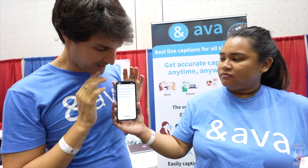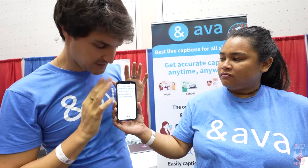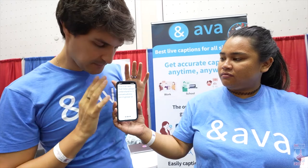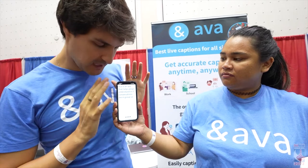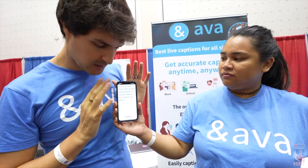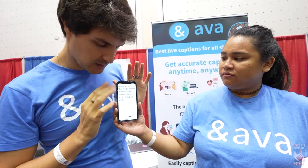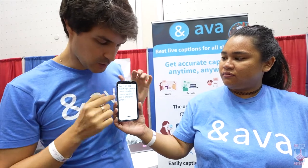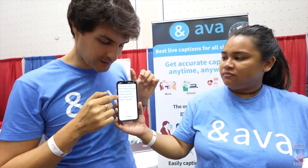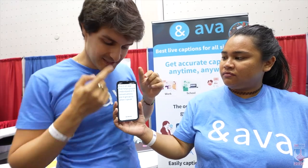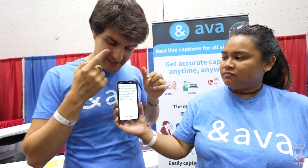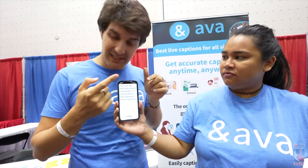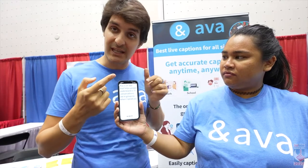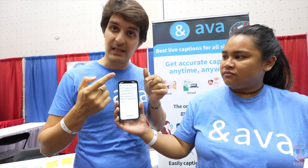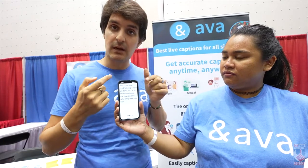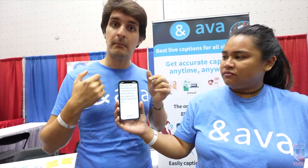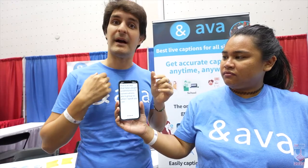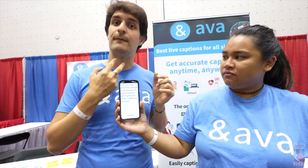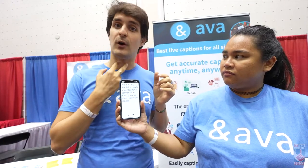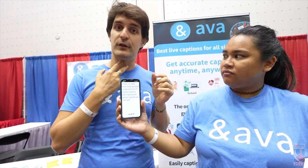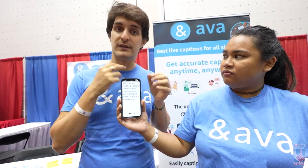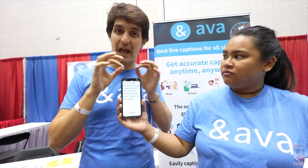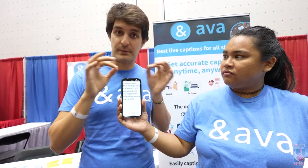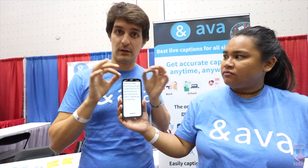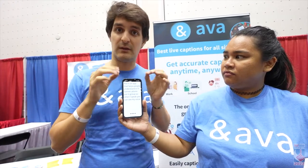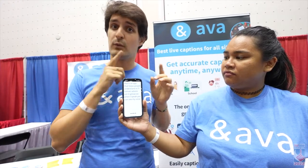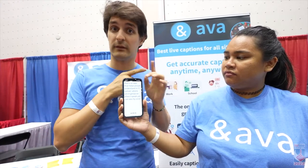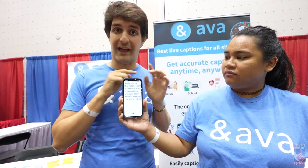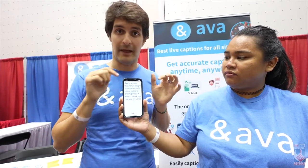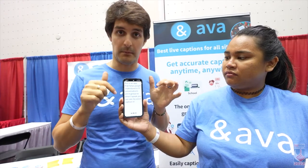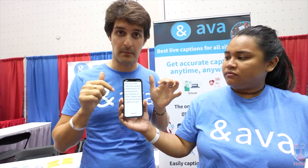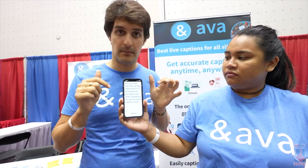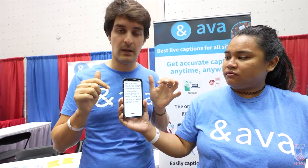So as I speak, you can see my voice is being captioned through the app.